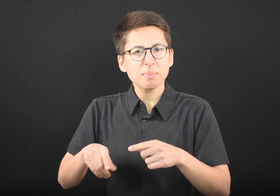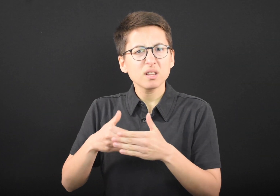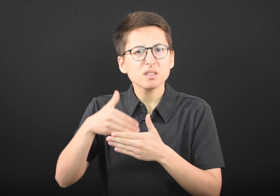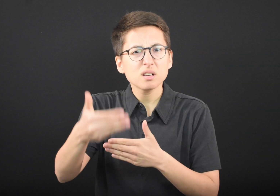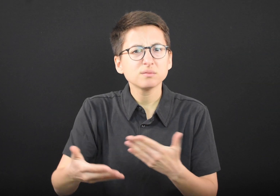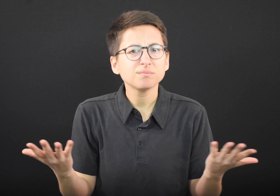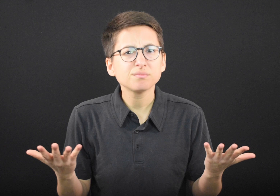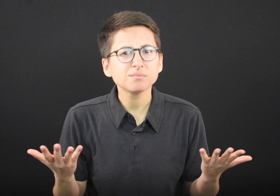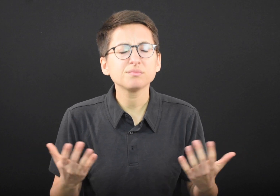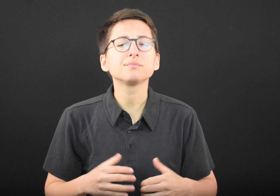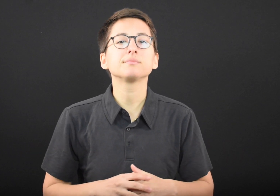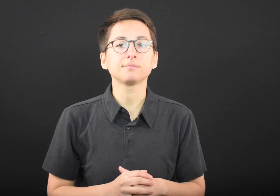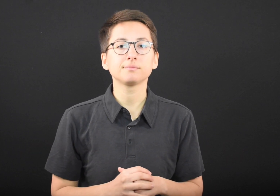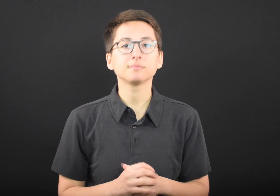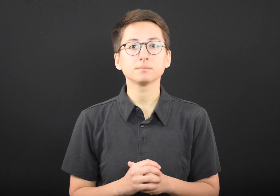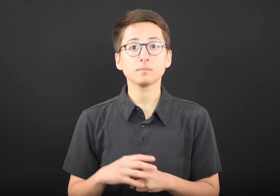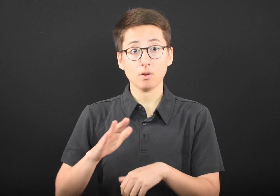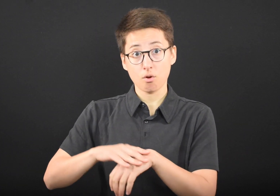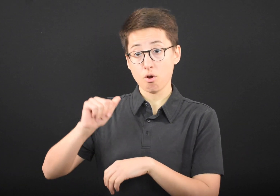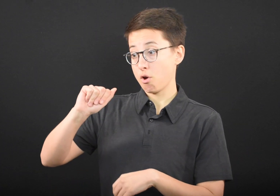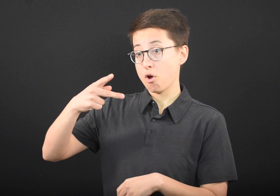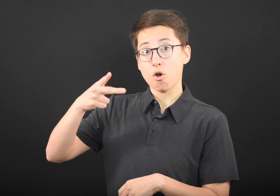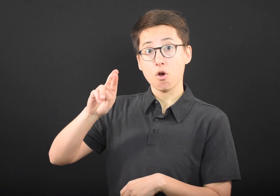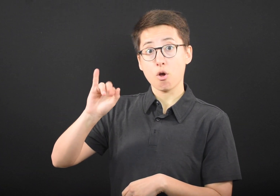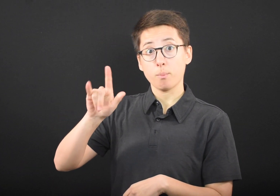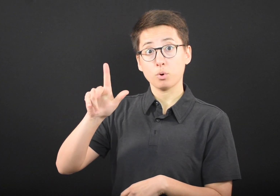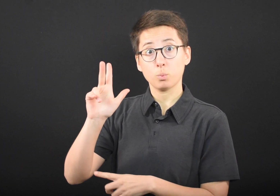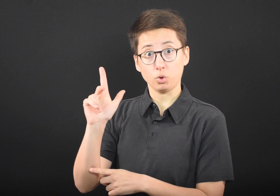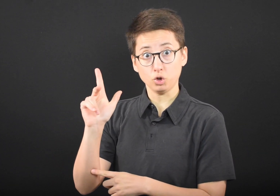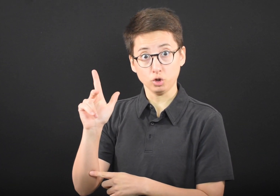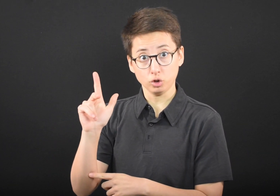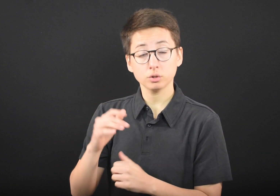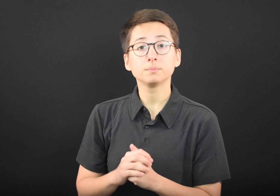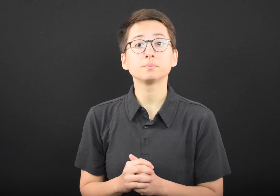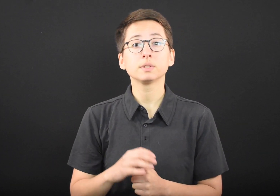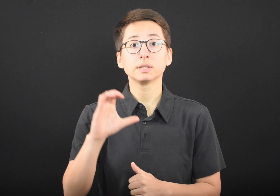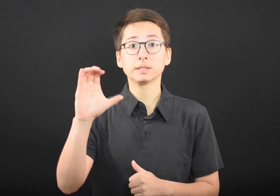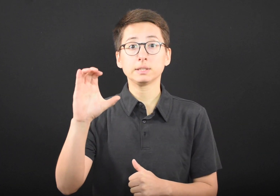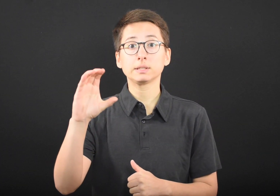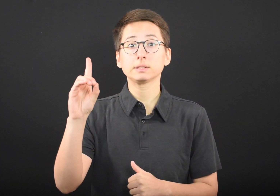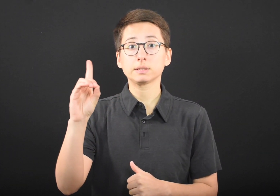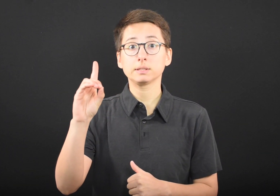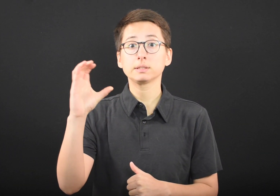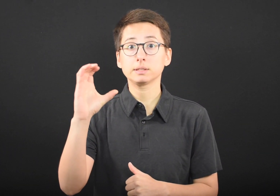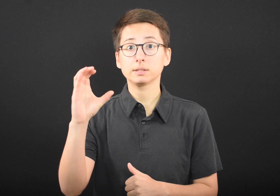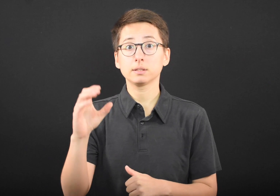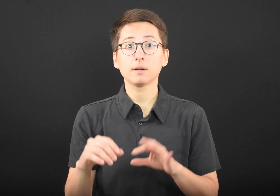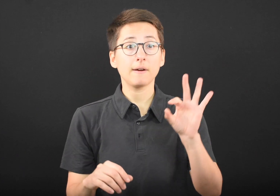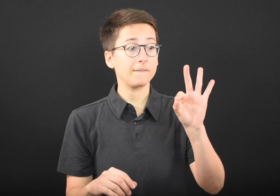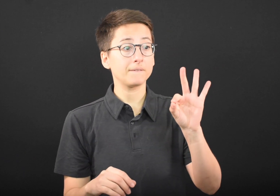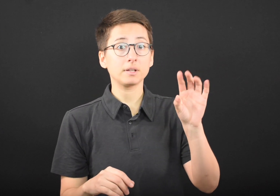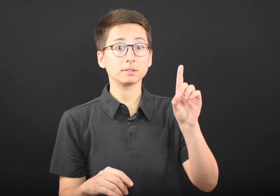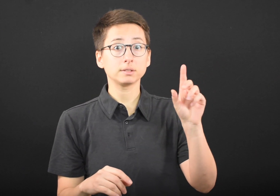What happens next? ● On April 23, CDC and FDA